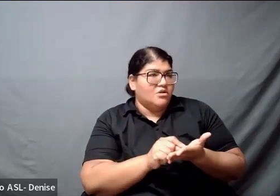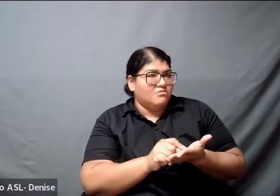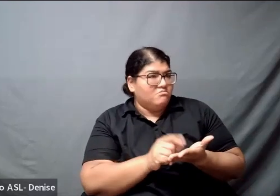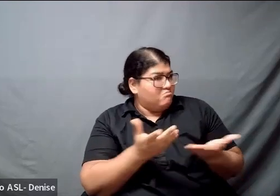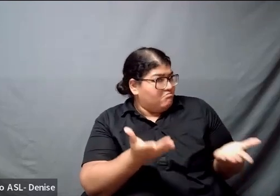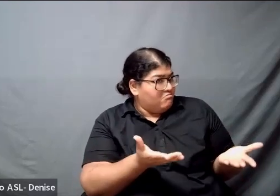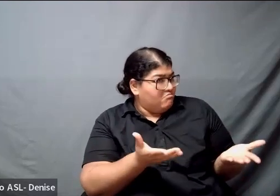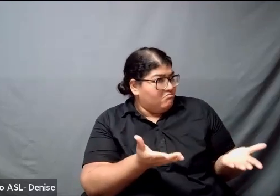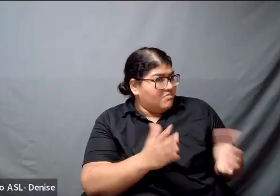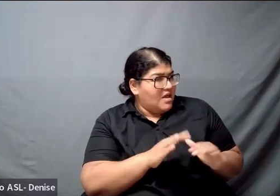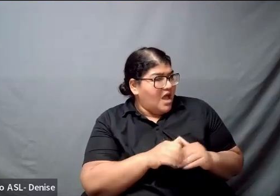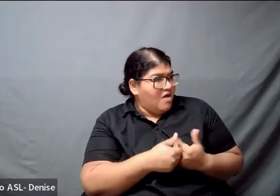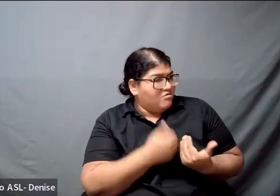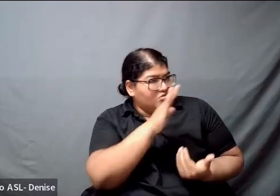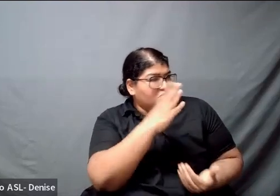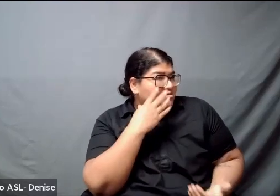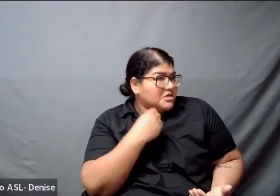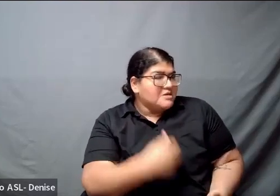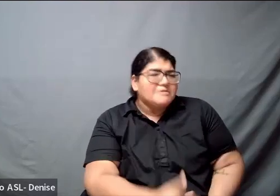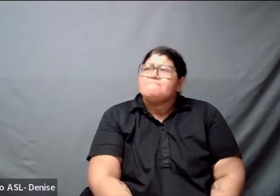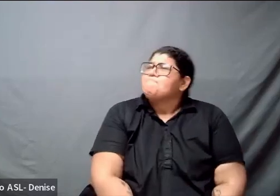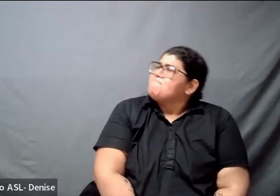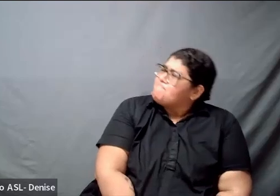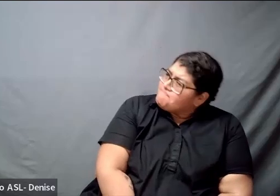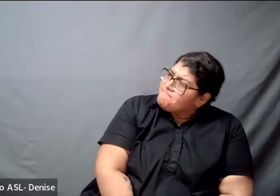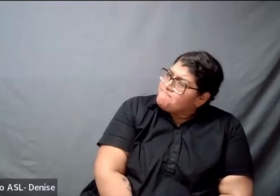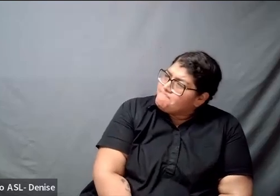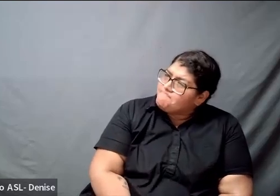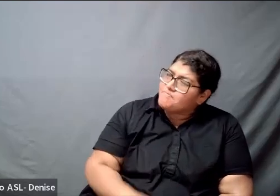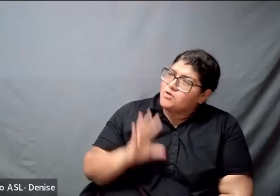I'm going to say being a trans person made it way easier to